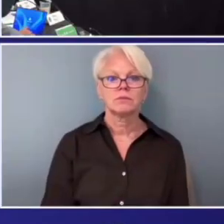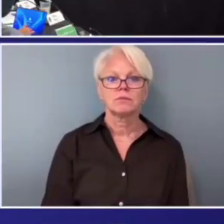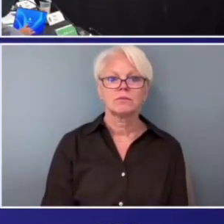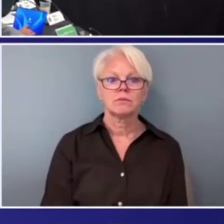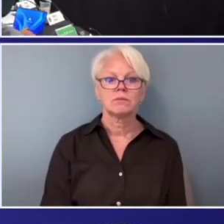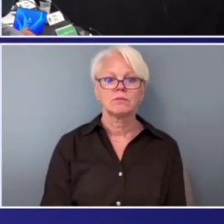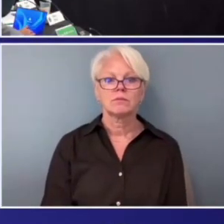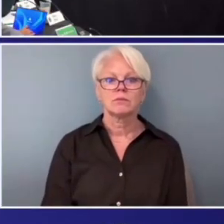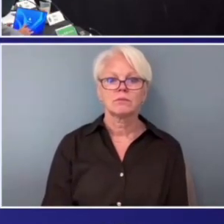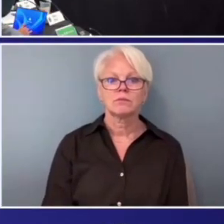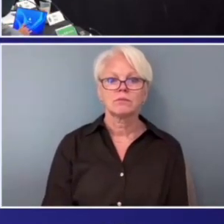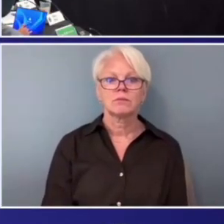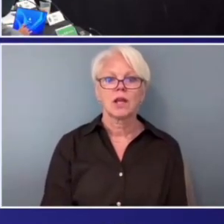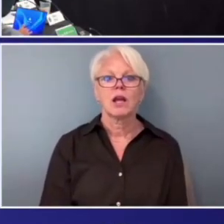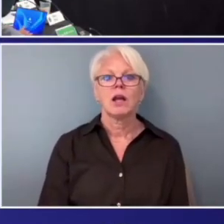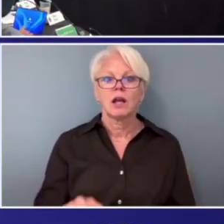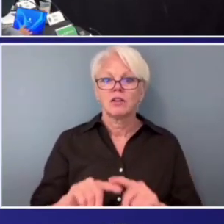No other cards, so I'll turn it back to you, Tamy.